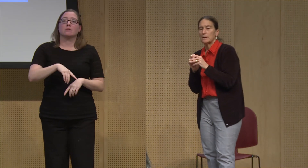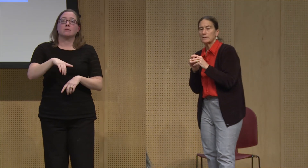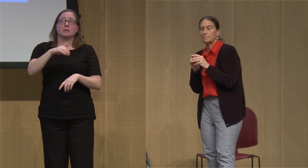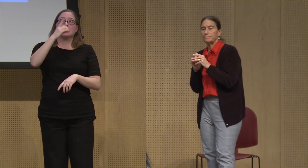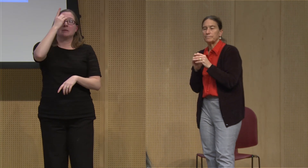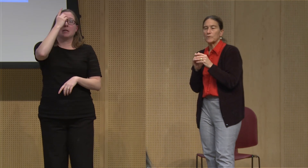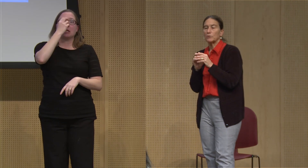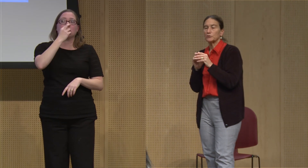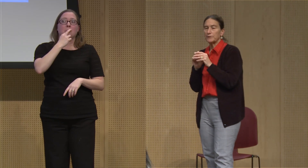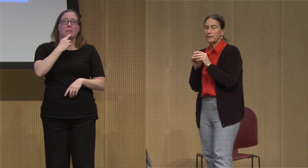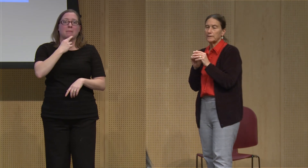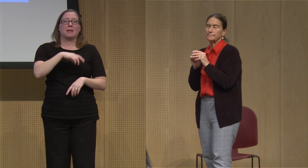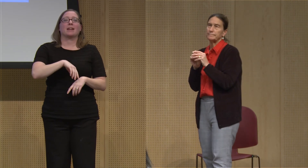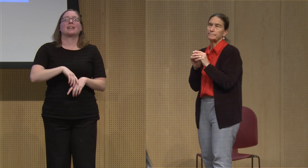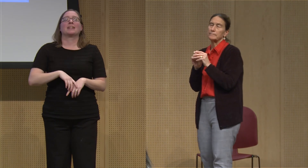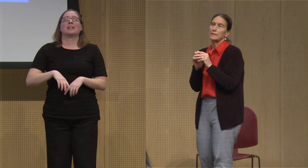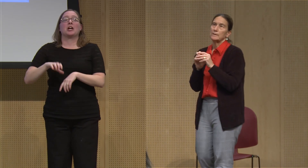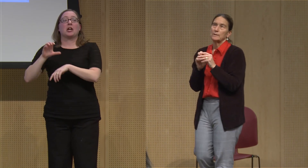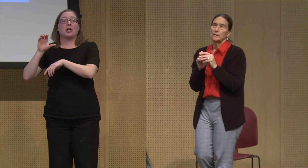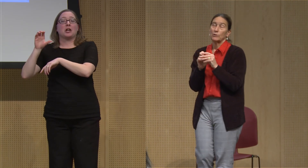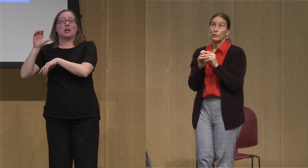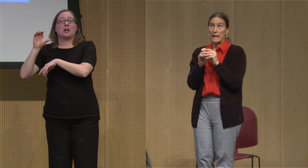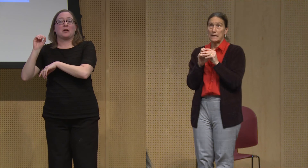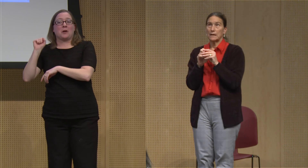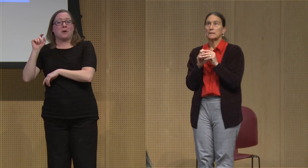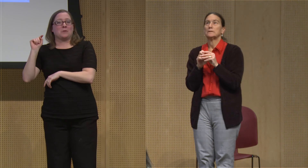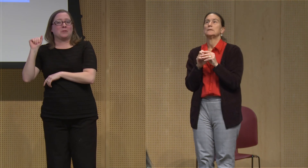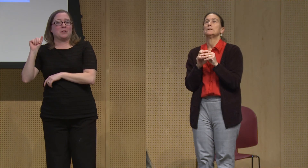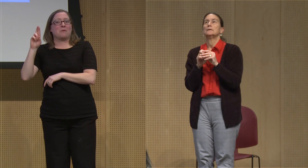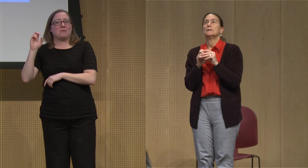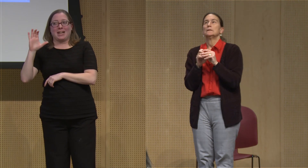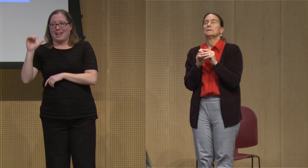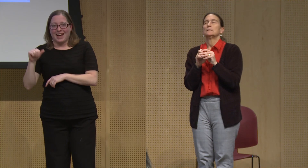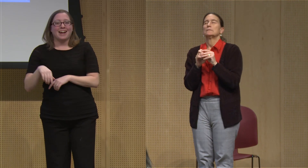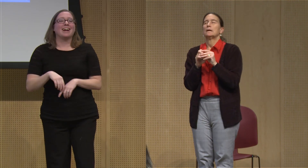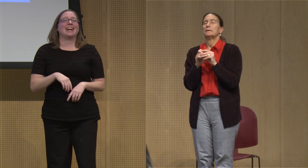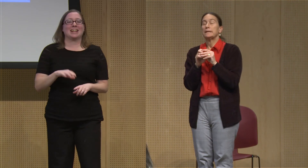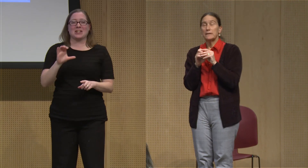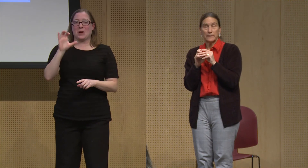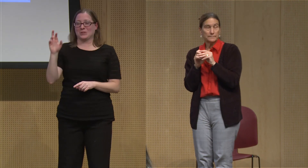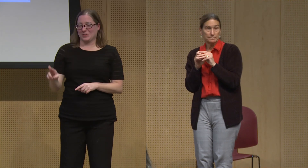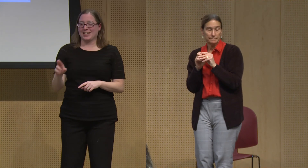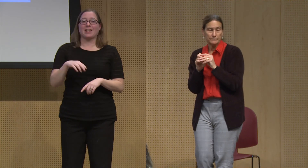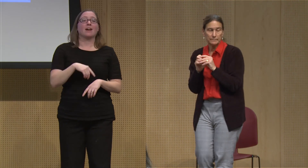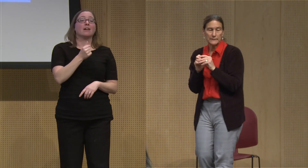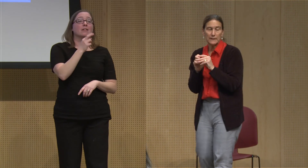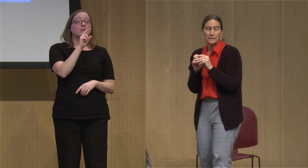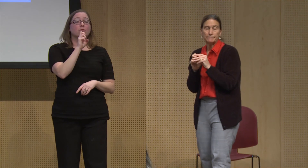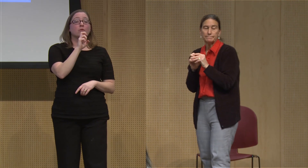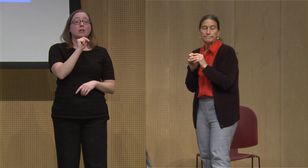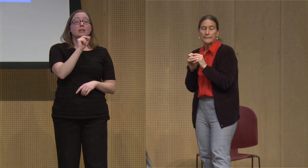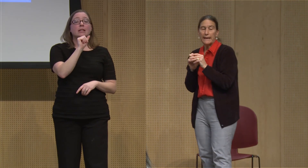UH, COSTA RICA, GRENADA, UH, INDIA, UM,